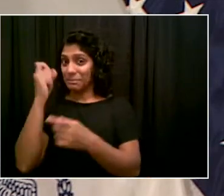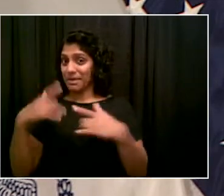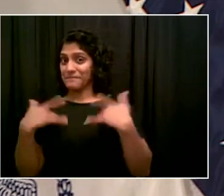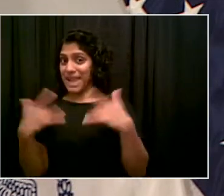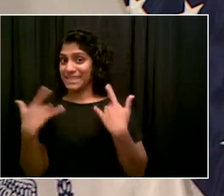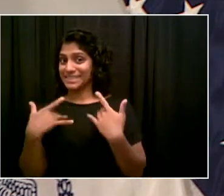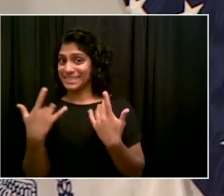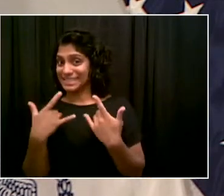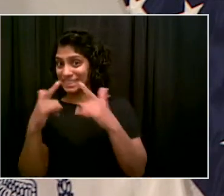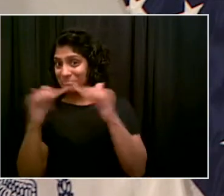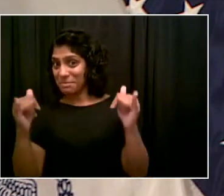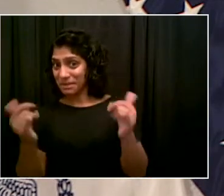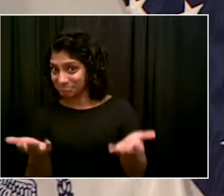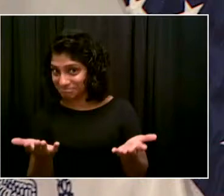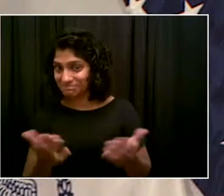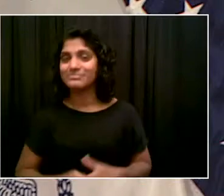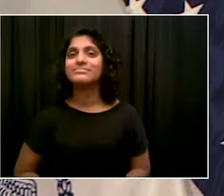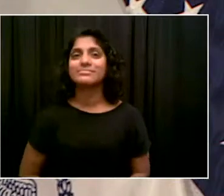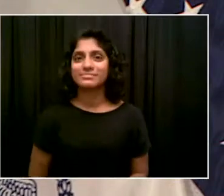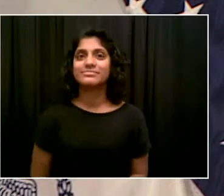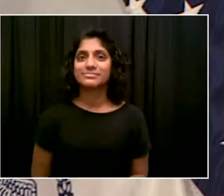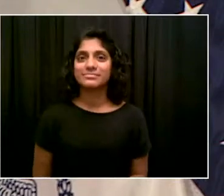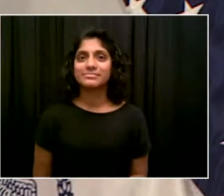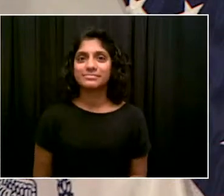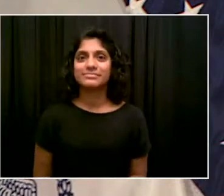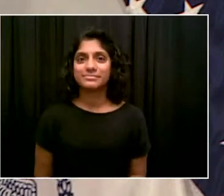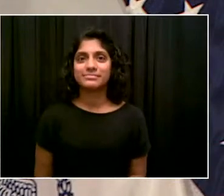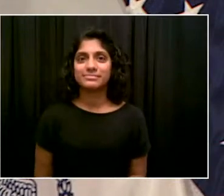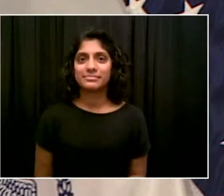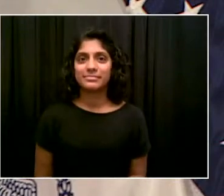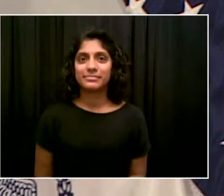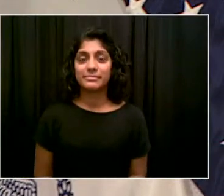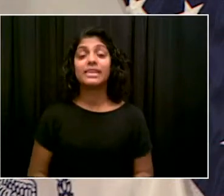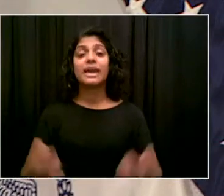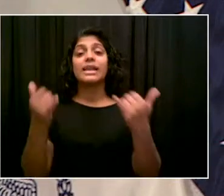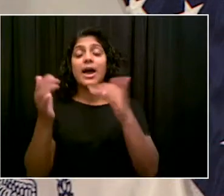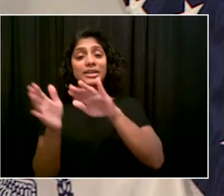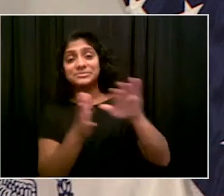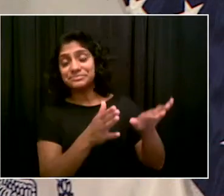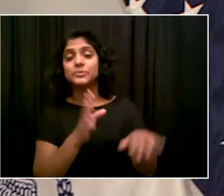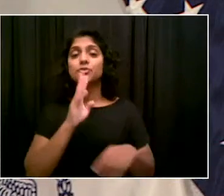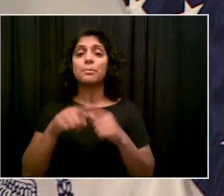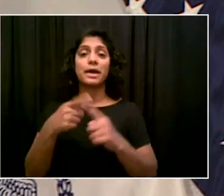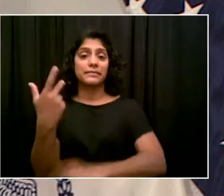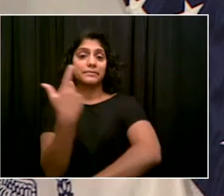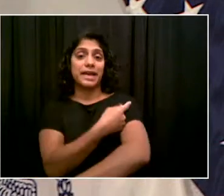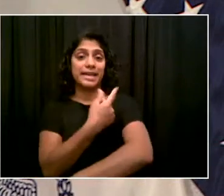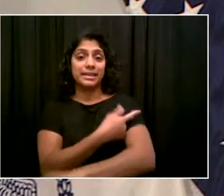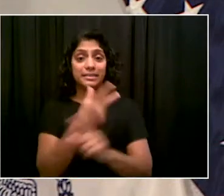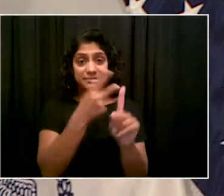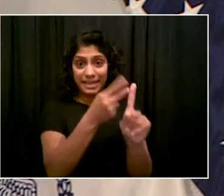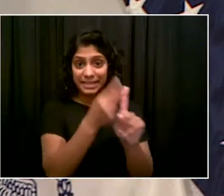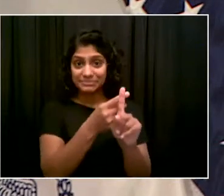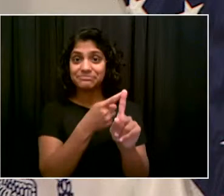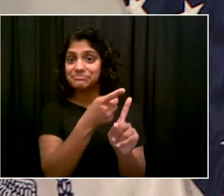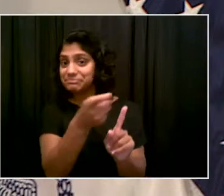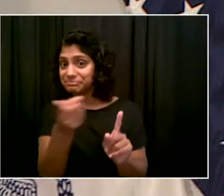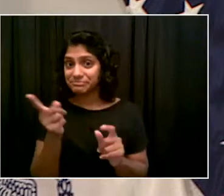COUNCILMEMBER DANIEL DROMM. HOW COME THE MARRIAGE BUREAU IS OPENING UP?